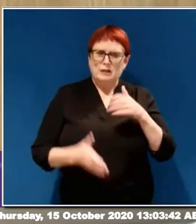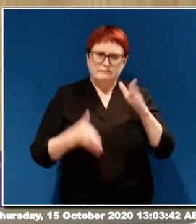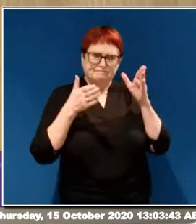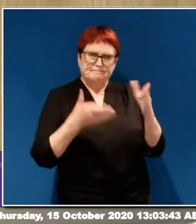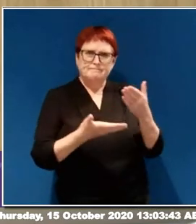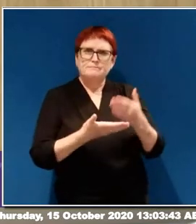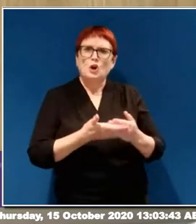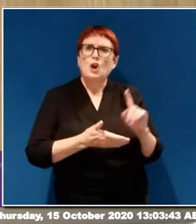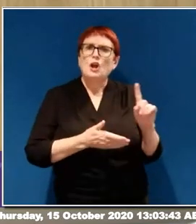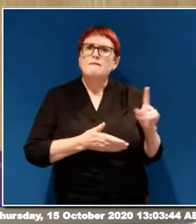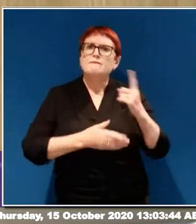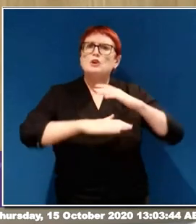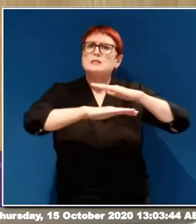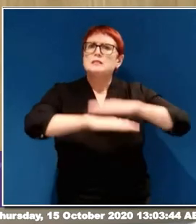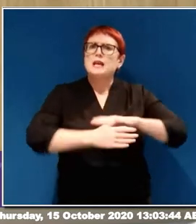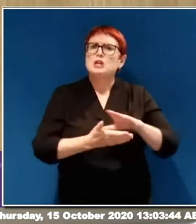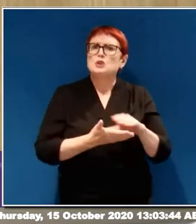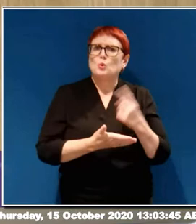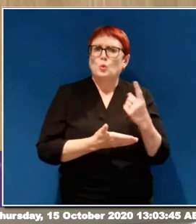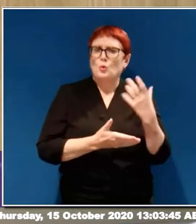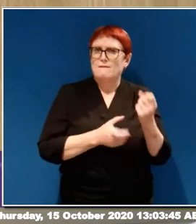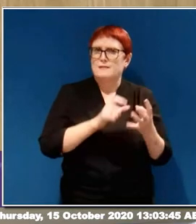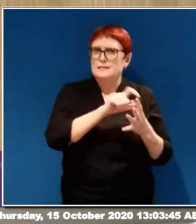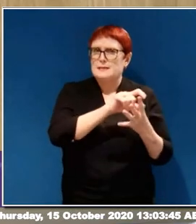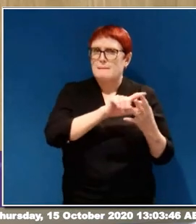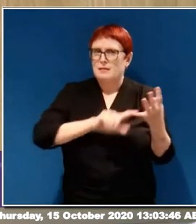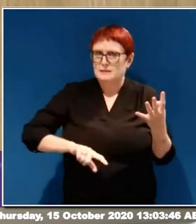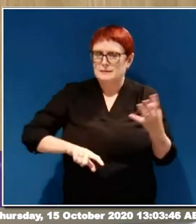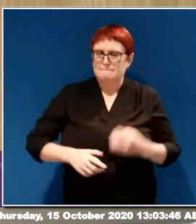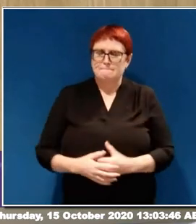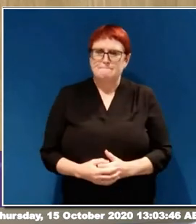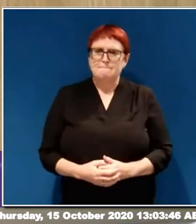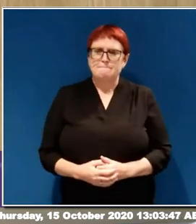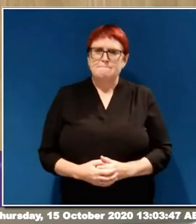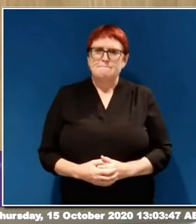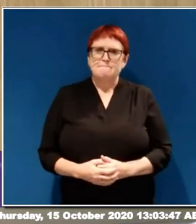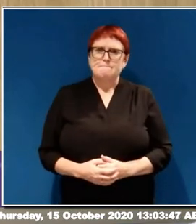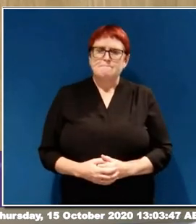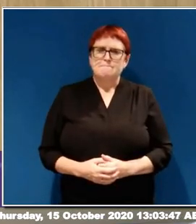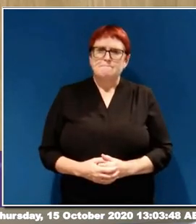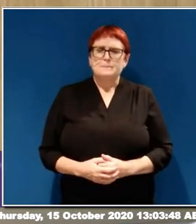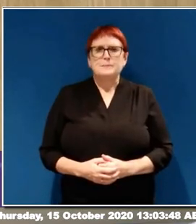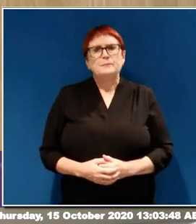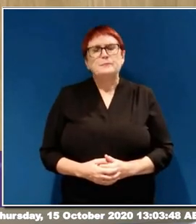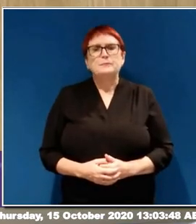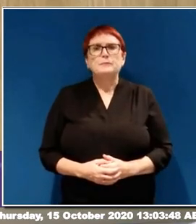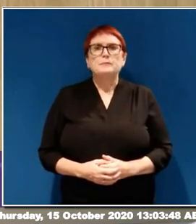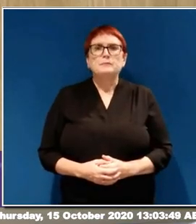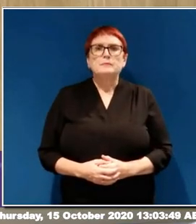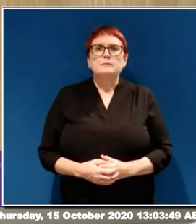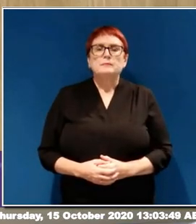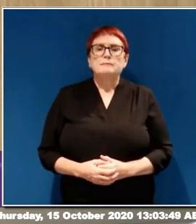experience around the benefit of taking advantage of the supports available for